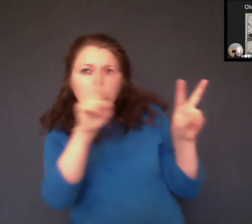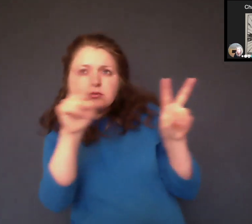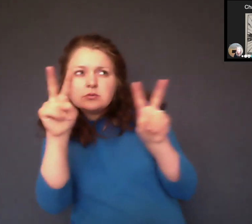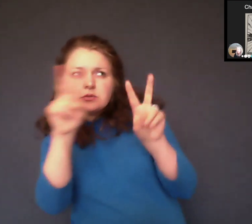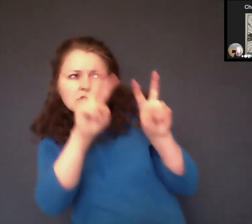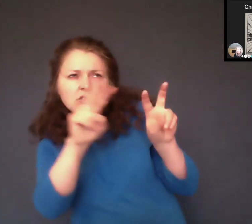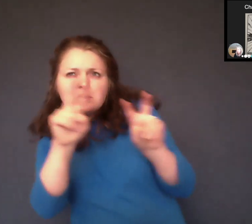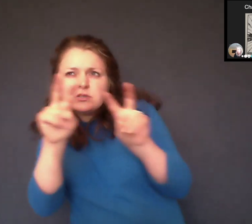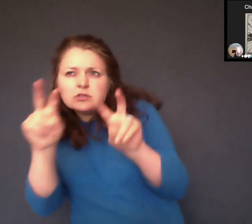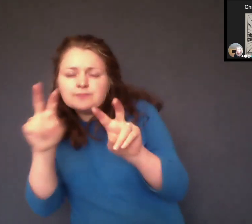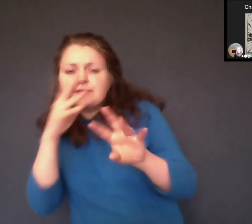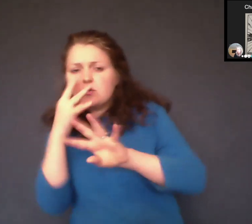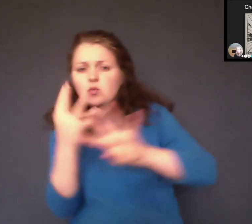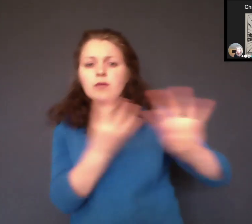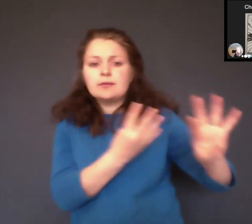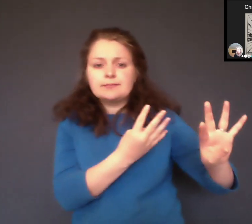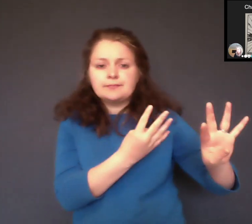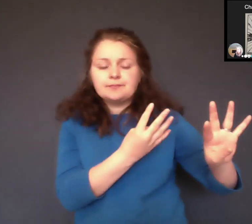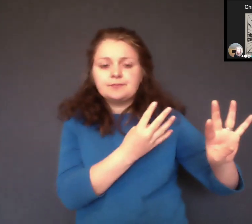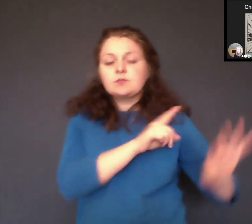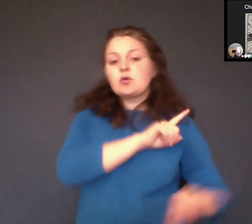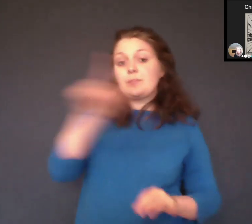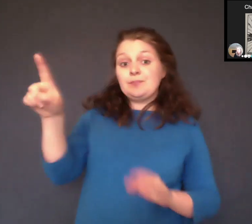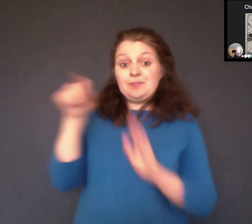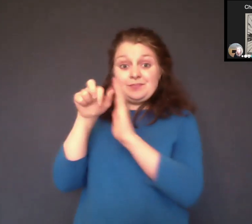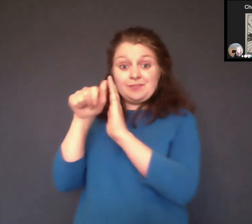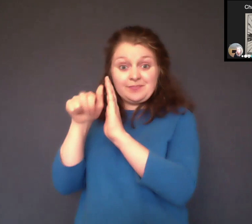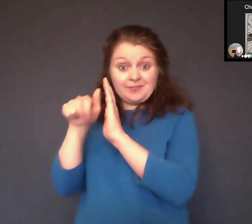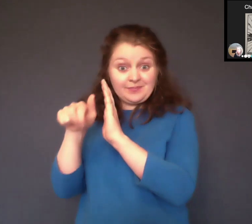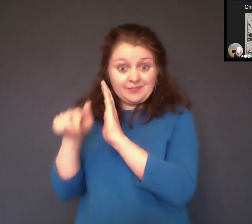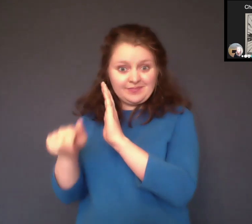and instead went back down a flight chose a strong chair from one of the bedrooms